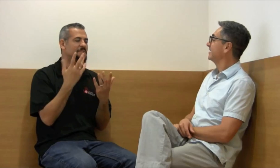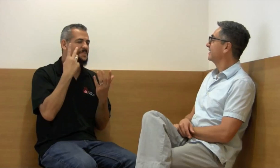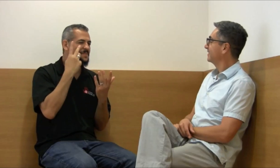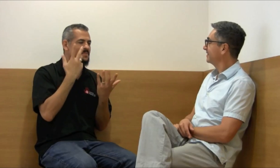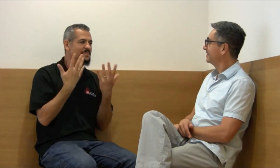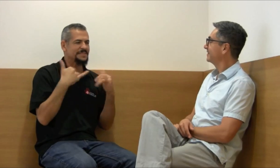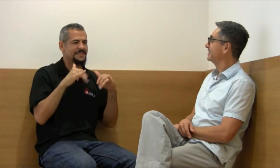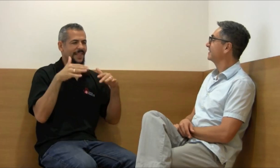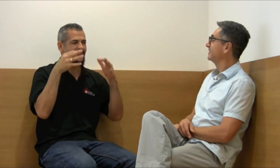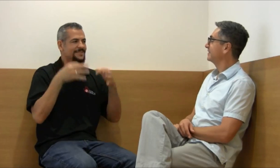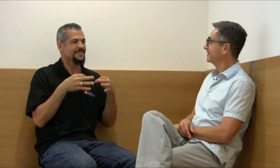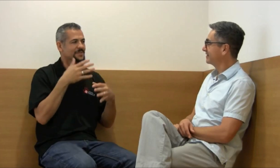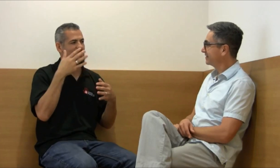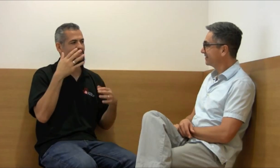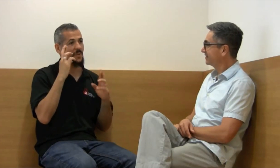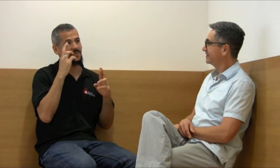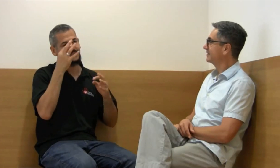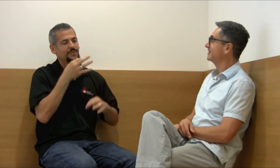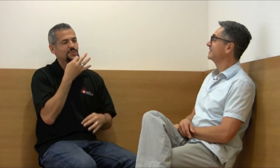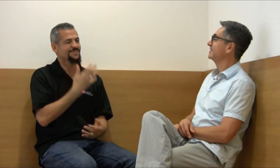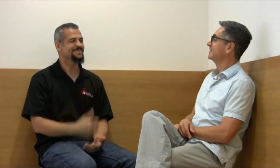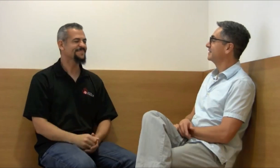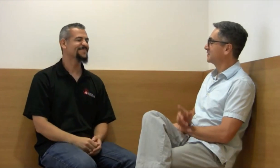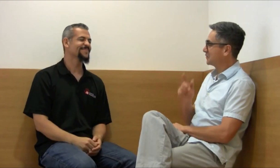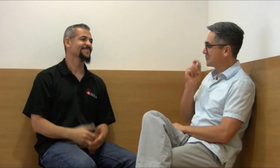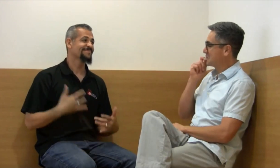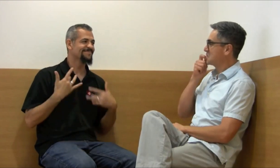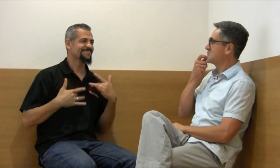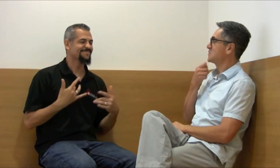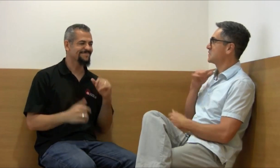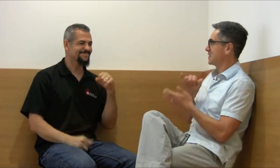We’ll see; we still haven’t decided what to do. I hope to have this decided soon. We’re excited!